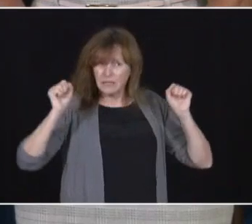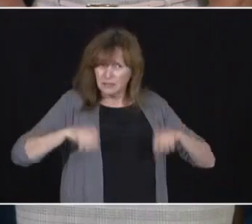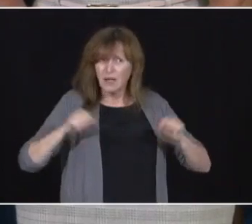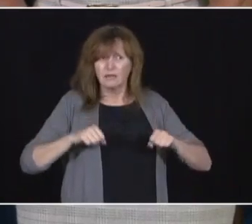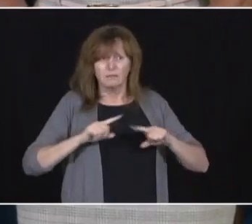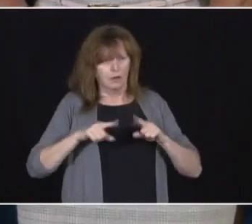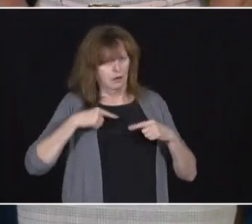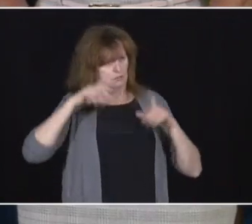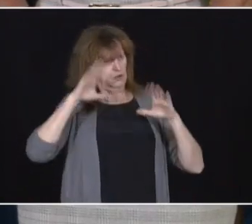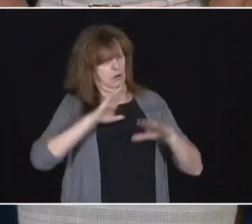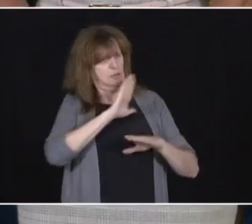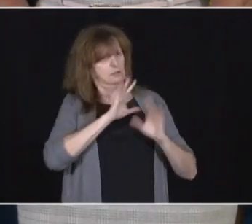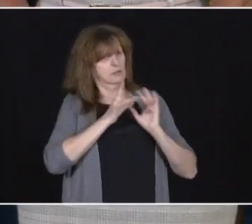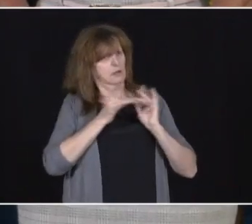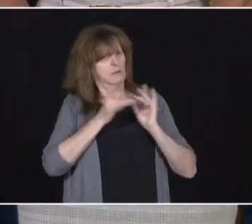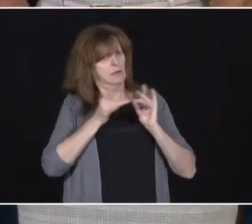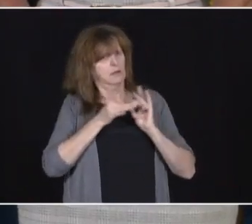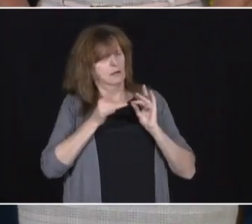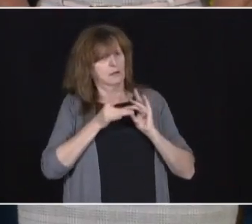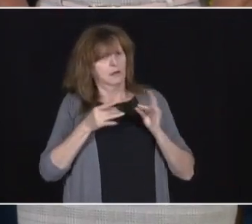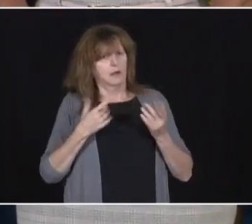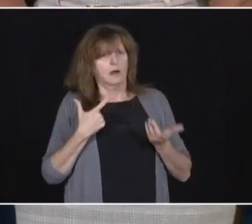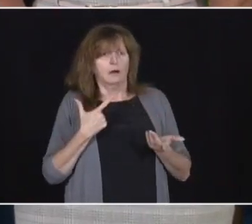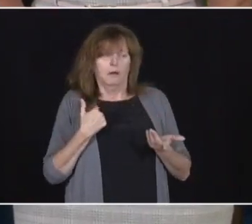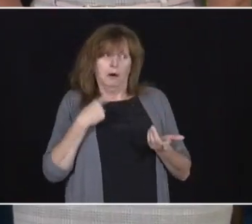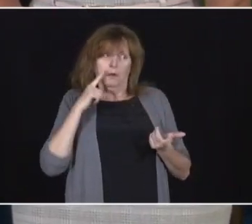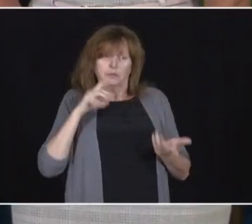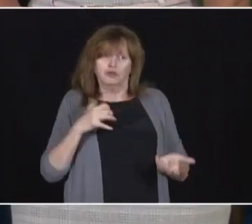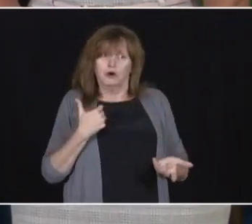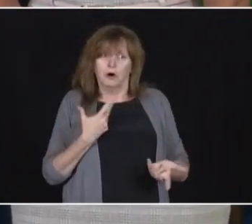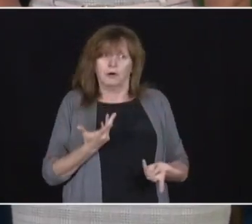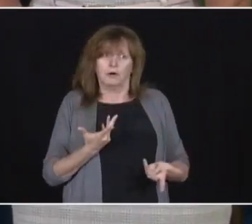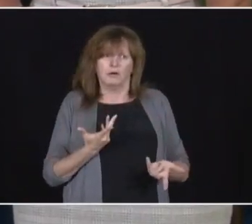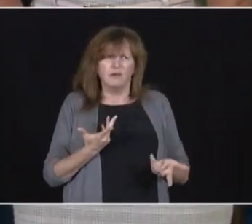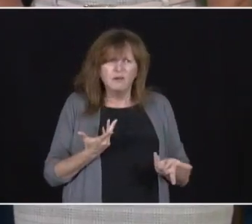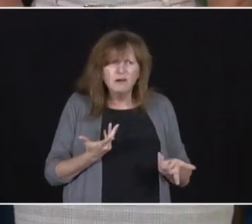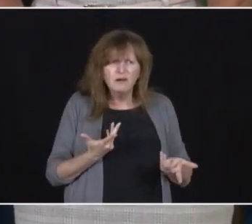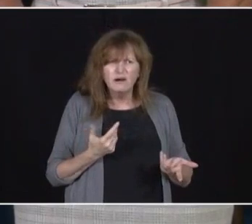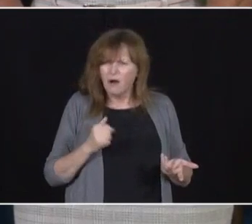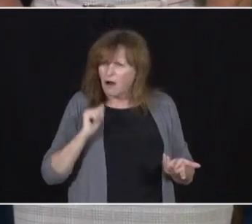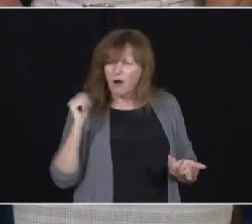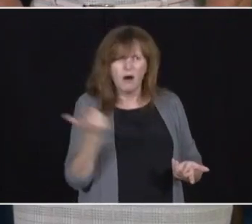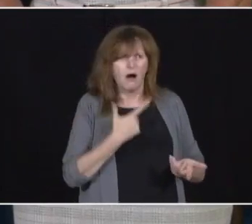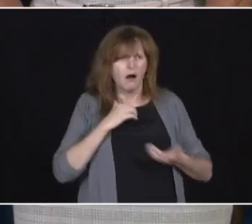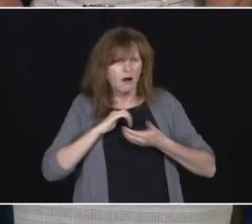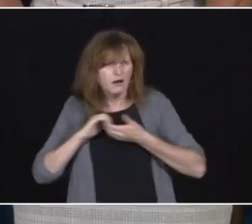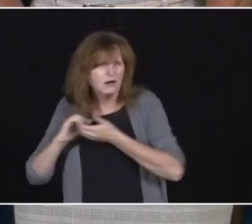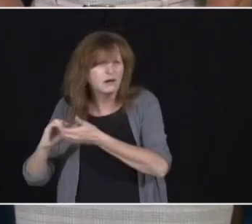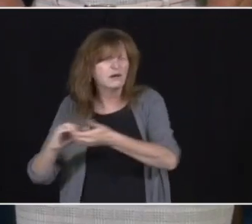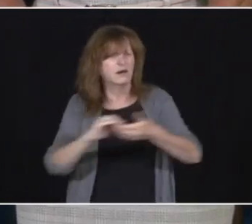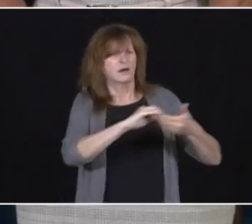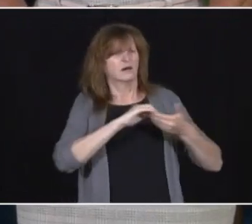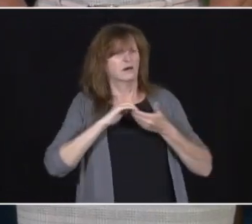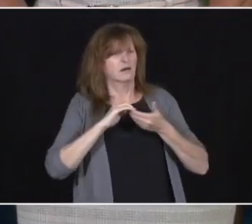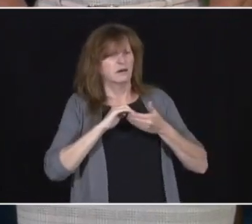Help us out. We can't do it alone. You know, support us. He has been very supportive by the way,